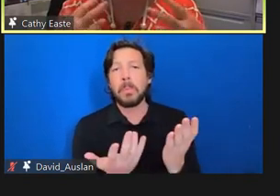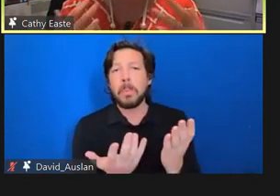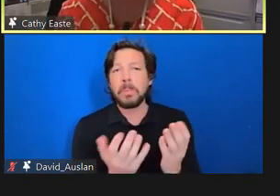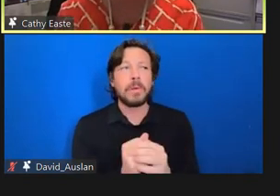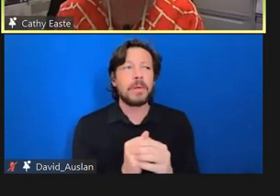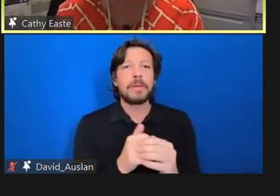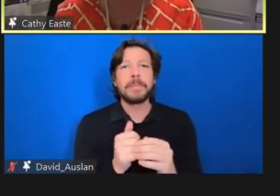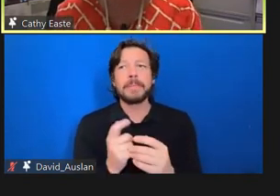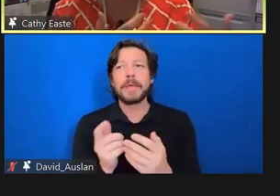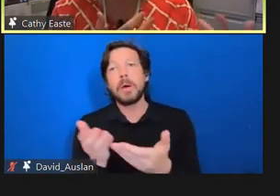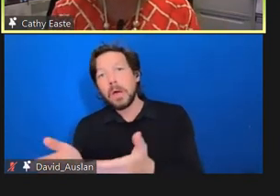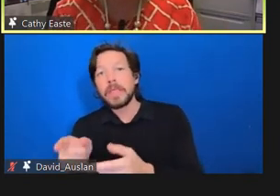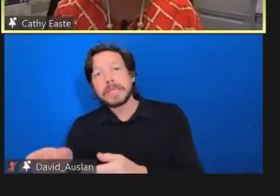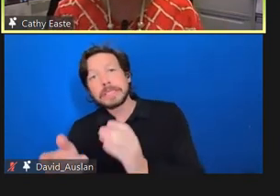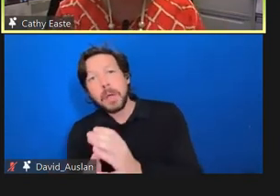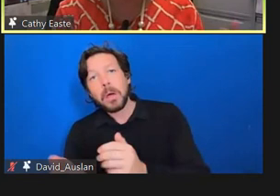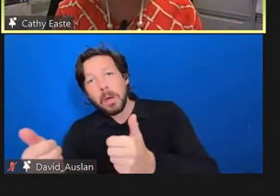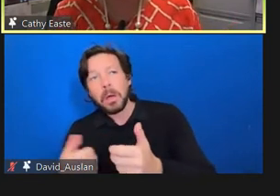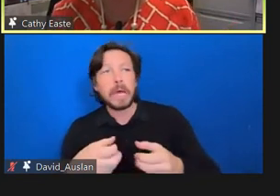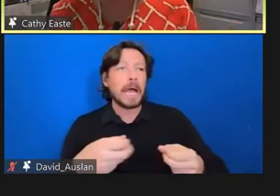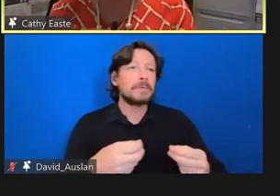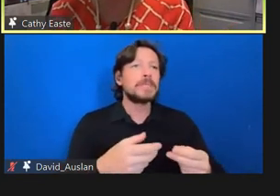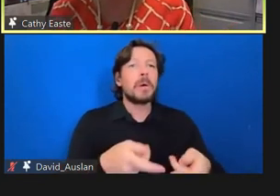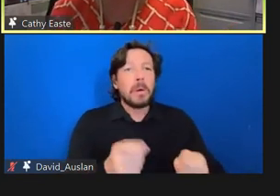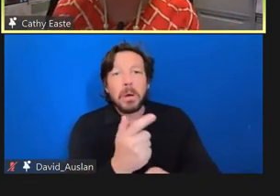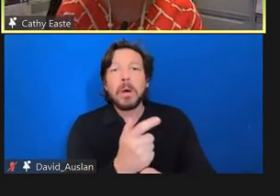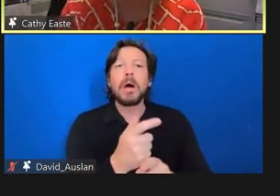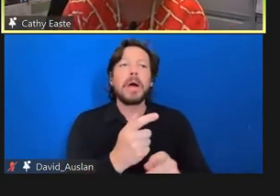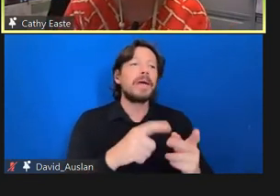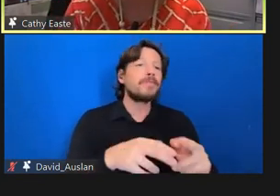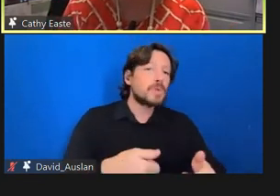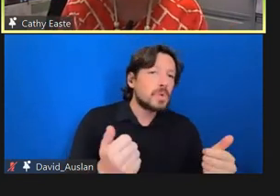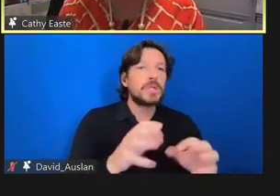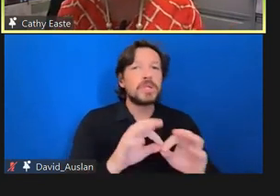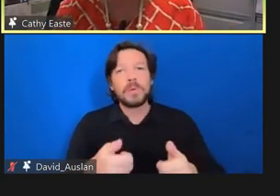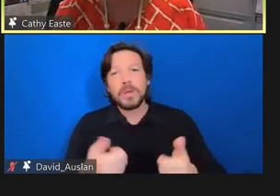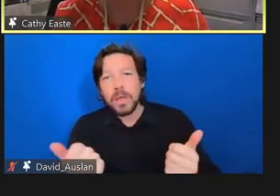We may talk about captioning when it's good and interpreting when it's good and how it's good,